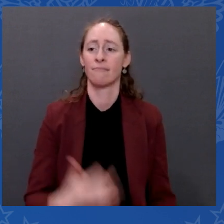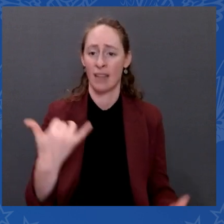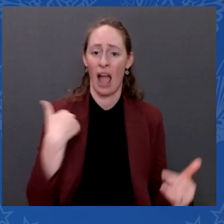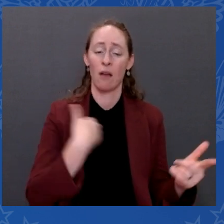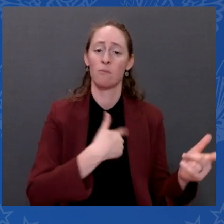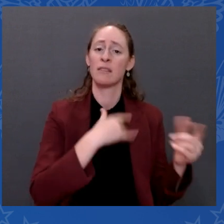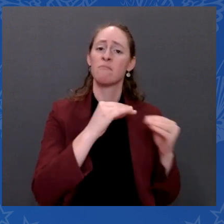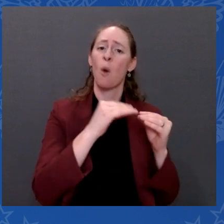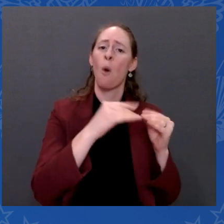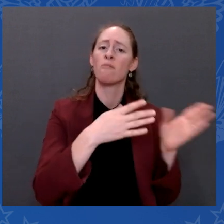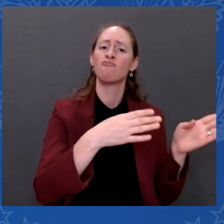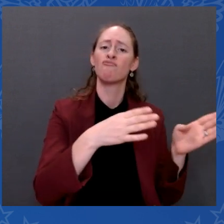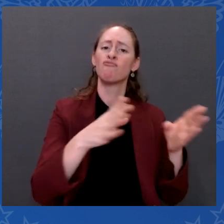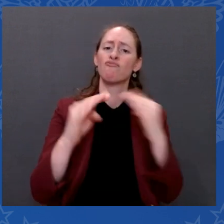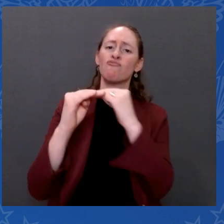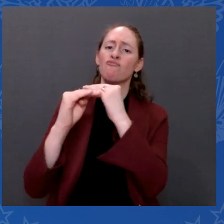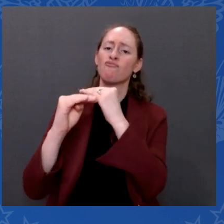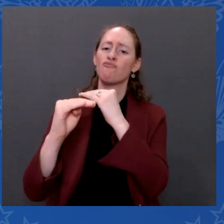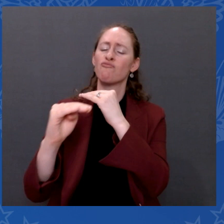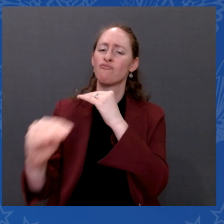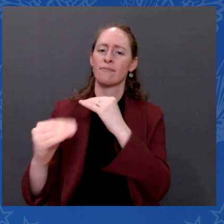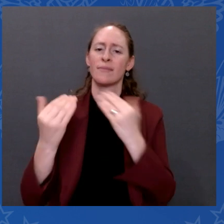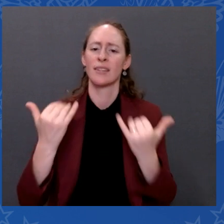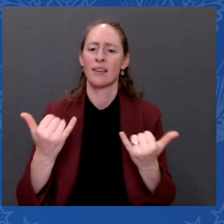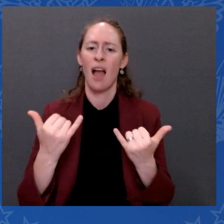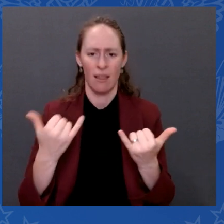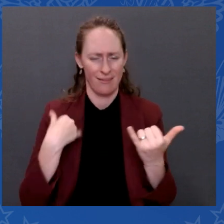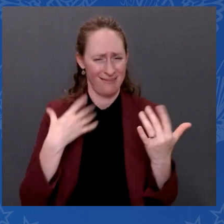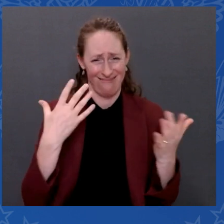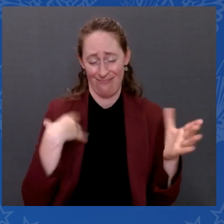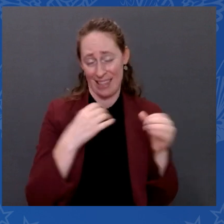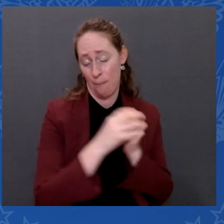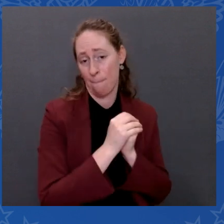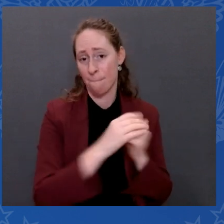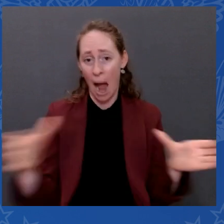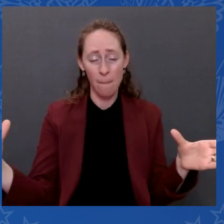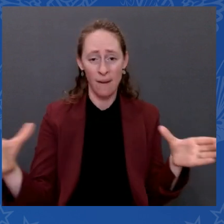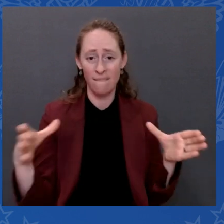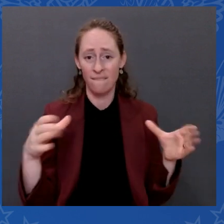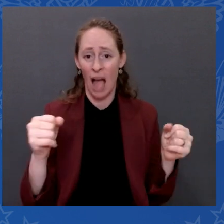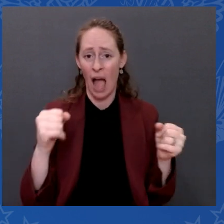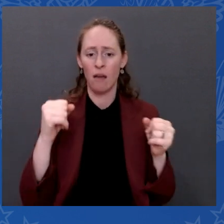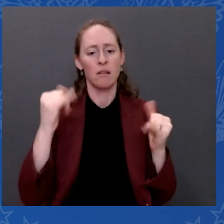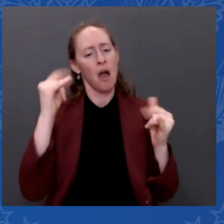But I don't think we're going to -- God willing, I don't think we're going to see a recession. Thank you all so very, very much.